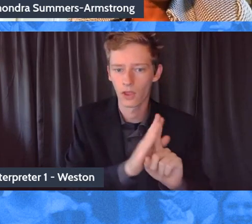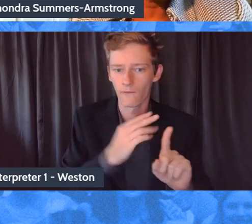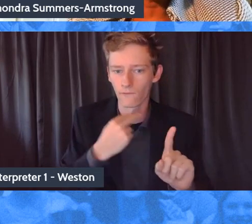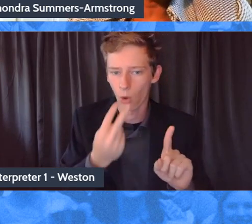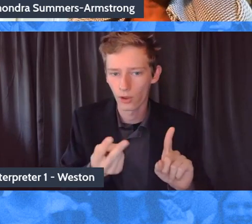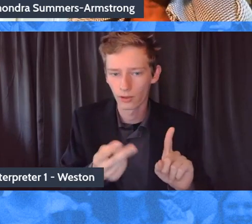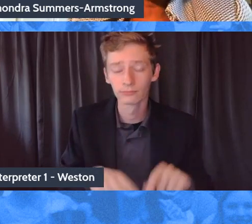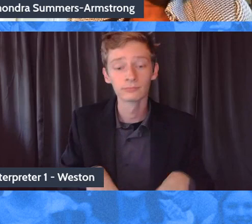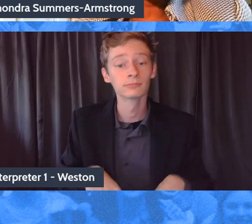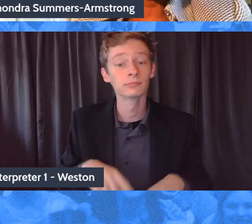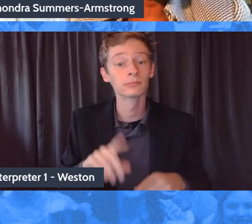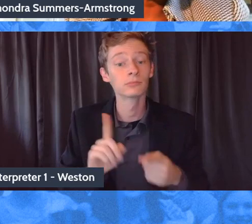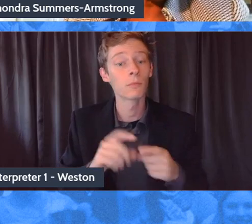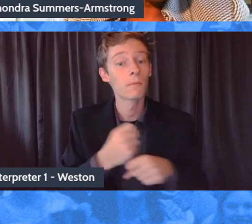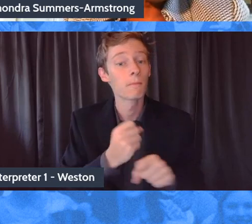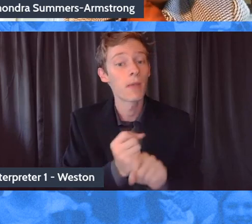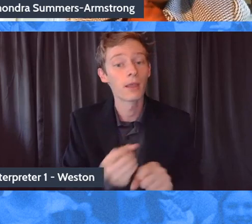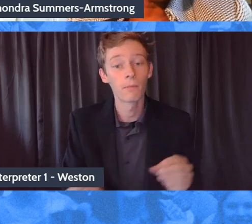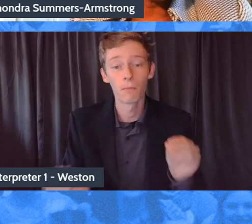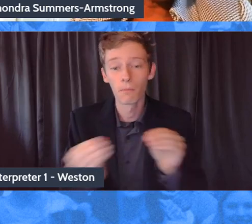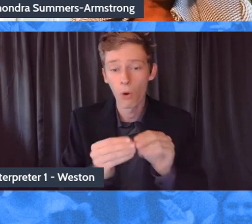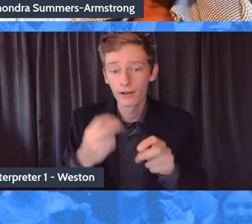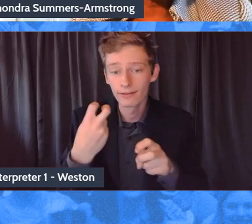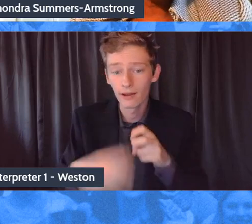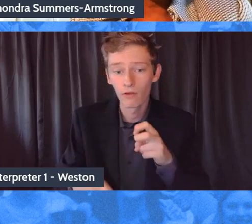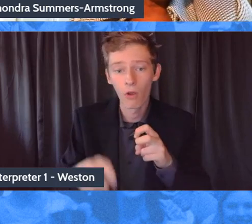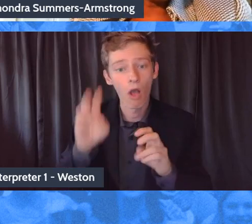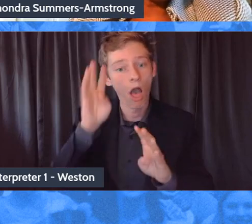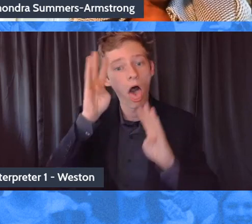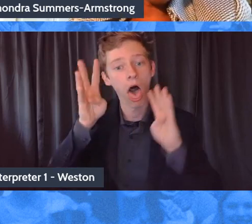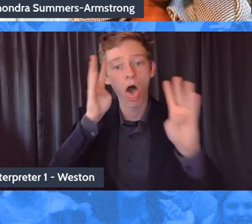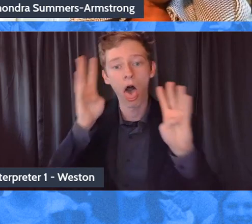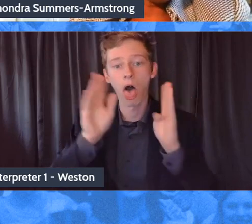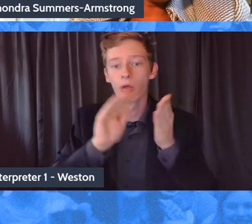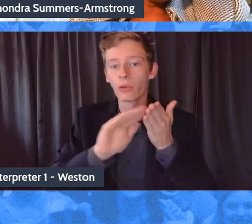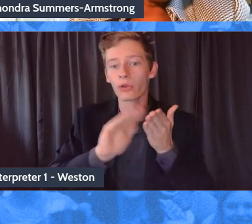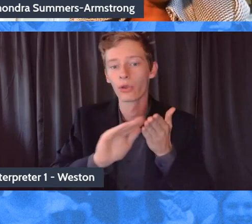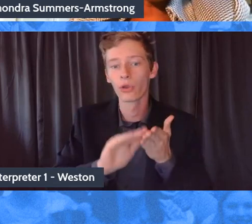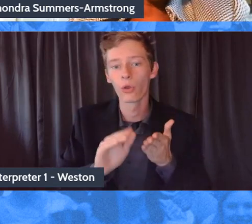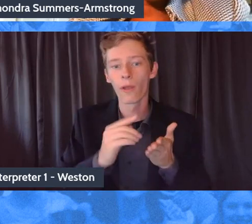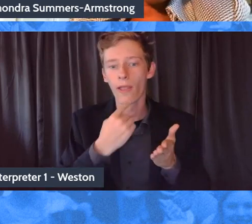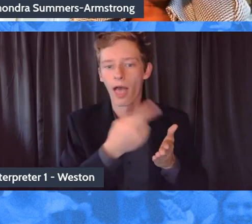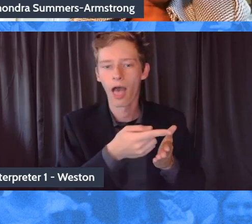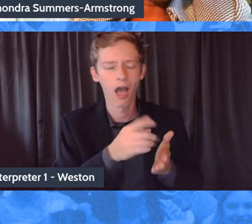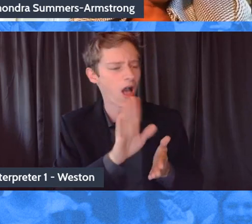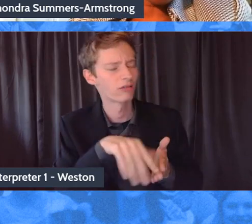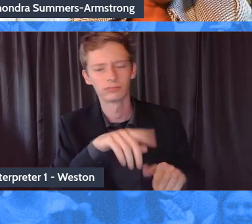to find excuses where people can't vote. You might as well have a poll tax.